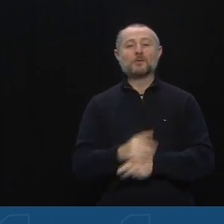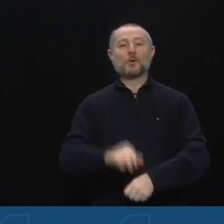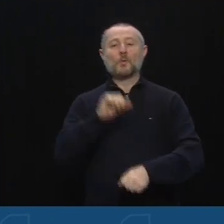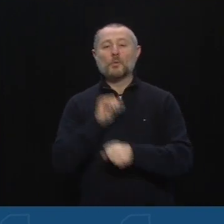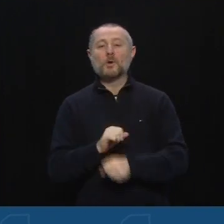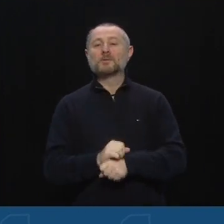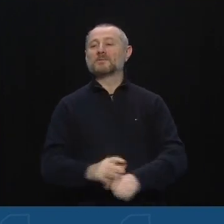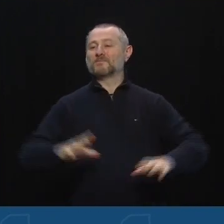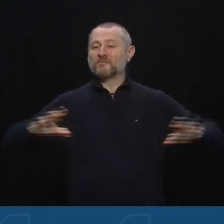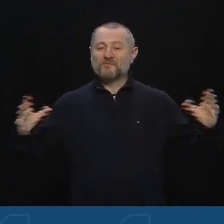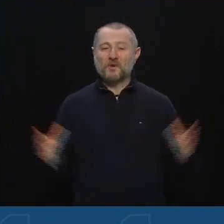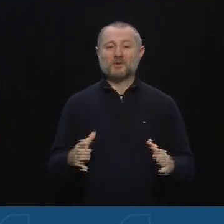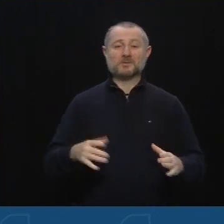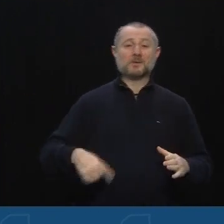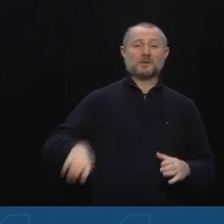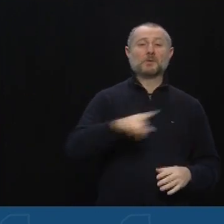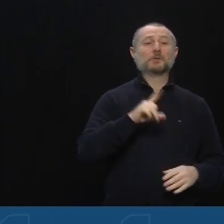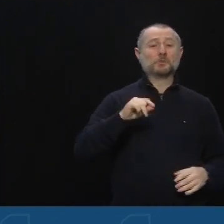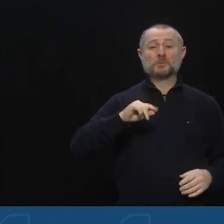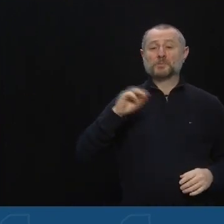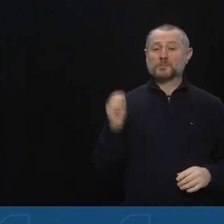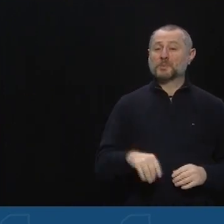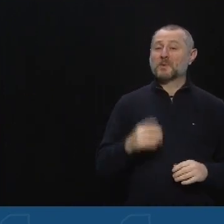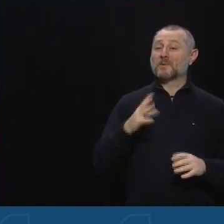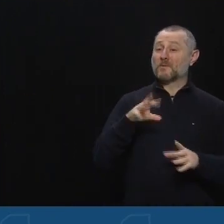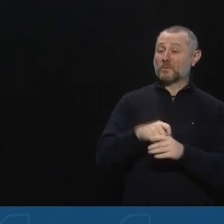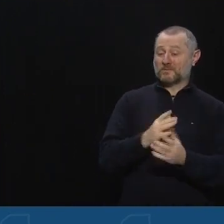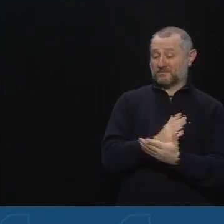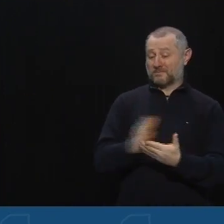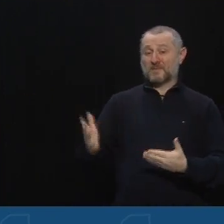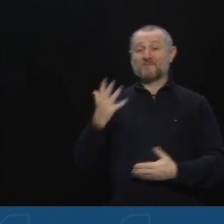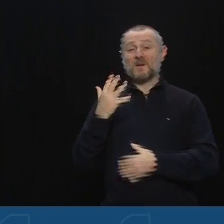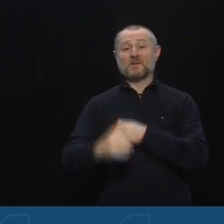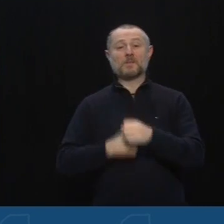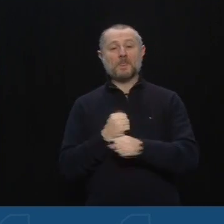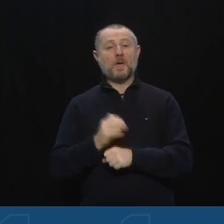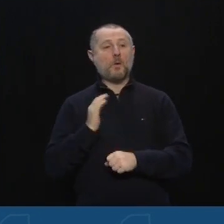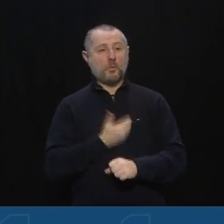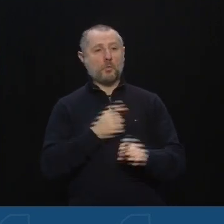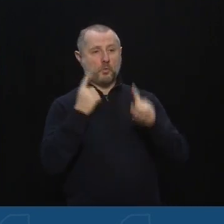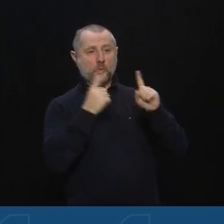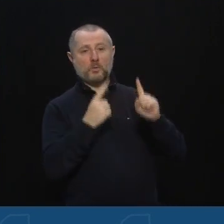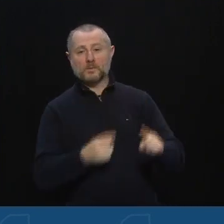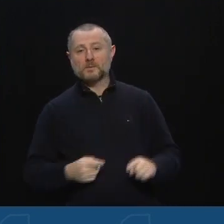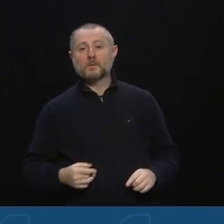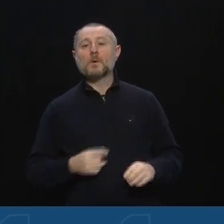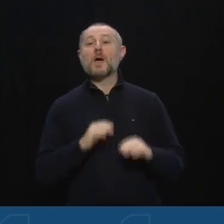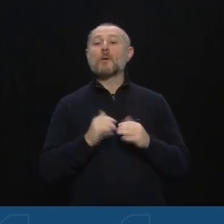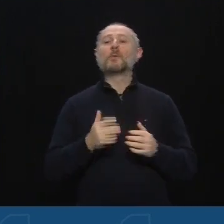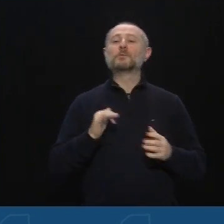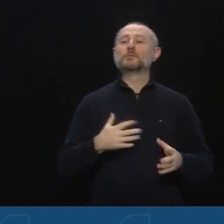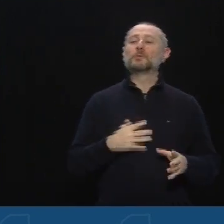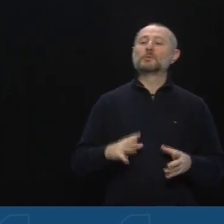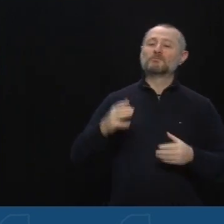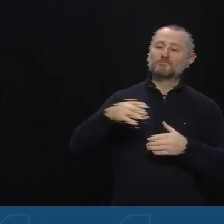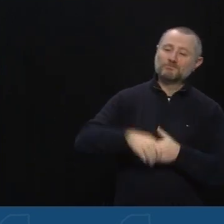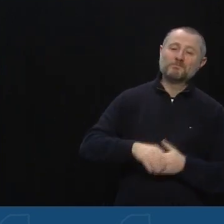ABOUT TO FOTHIS FOR A LONG TIME. WE NEED TO GROW THE HEALTHCARE WORK FORCE OVER 20% IN THE NEXT FIVE YEARS. SO THAT'S OUR GOAL, AND AGAIN,